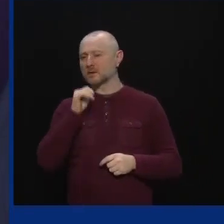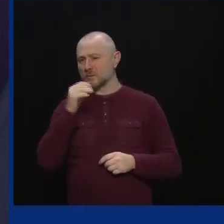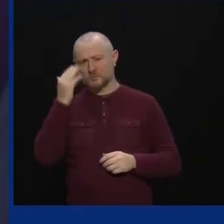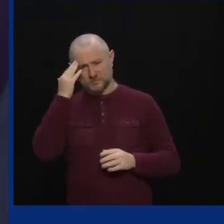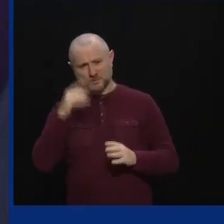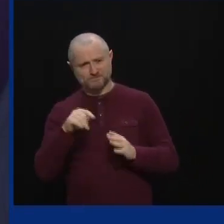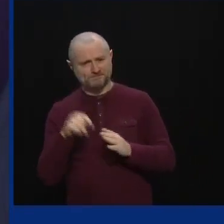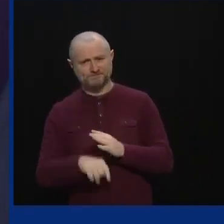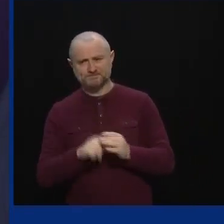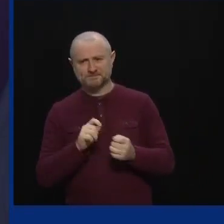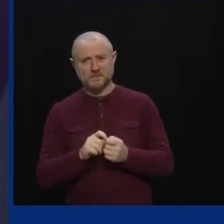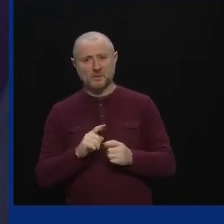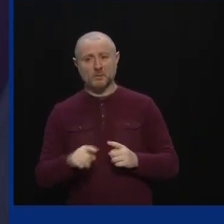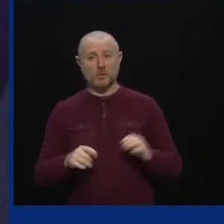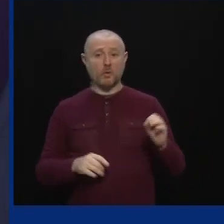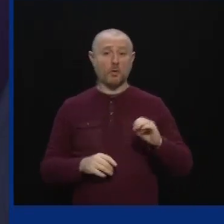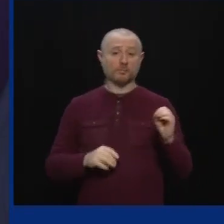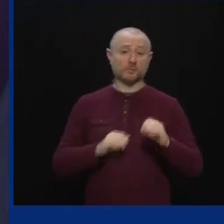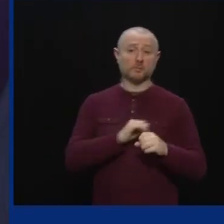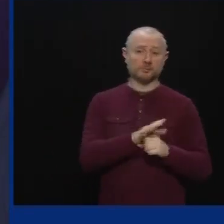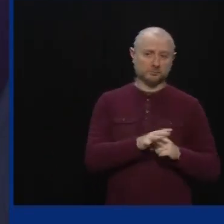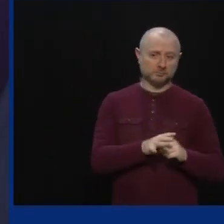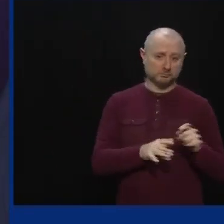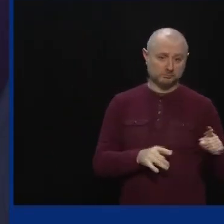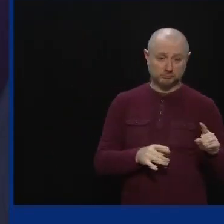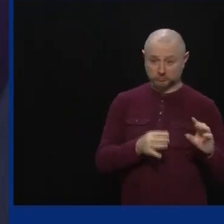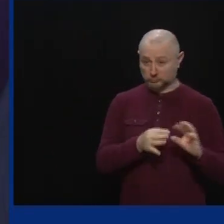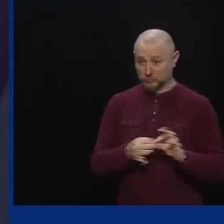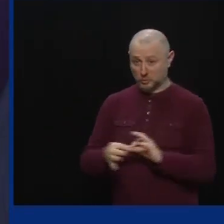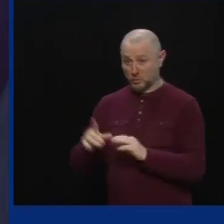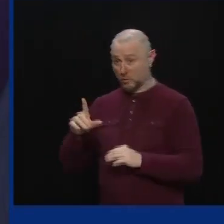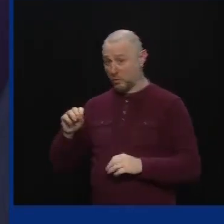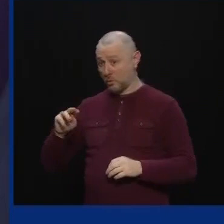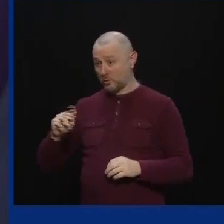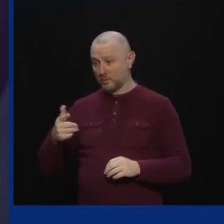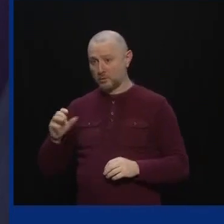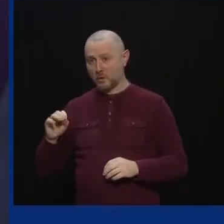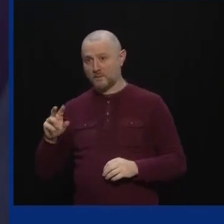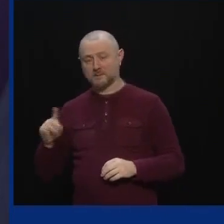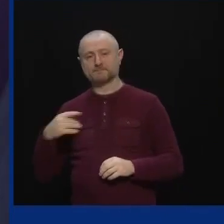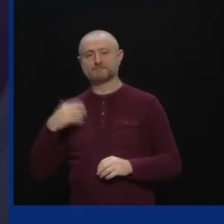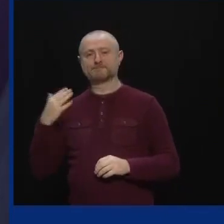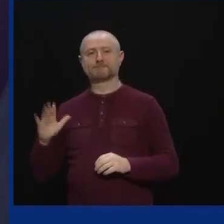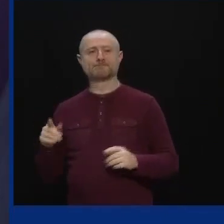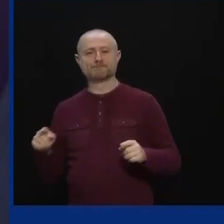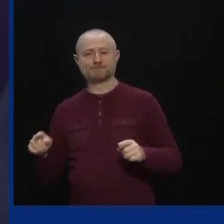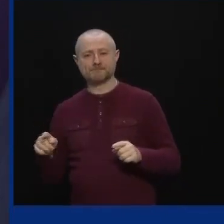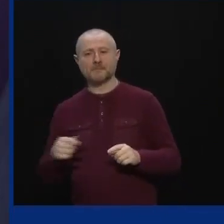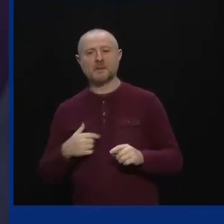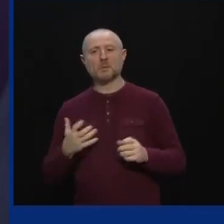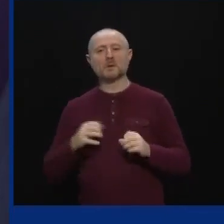THIS ISSUE TO BEGIN HEARING FROM THEM ABOUT WHAT WE KNOW ABOUT LONG COVID. WE DON'T KNOW MUCH ABOUT OMICRON YET AND LONG COVID.